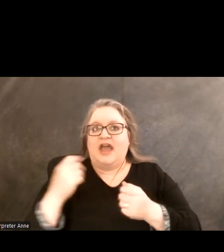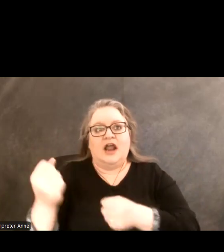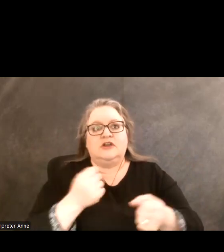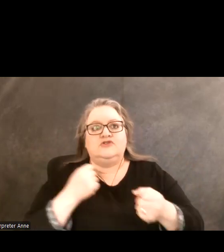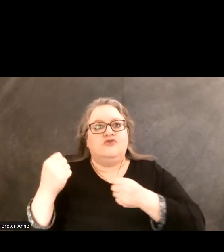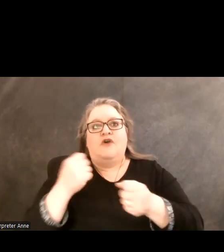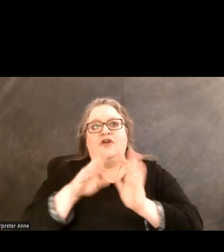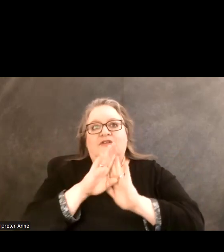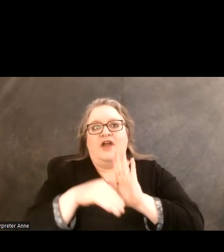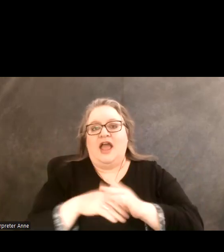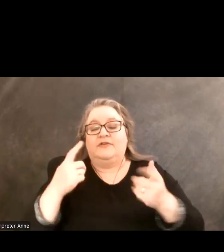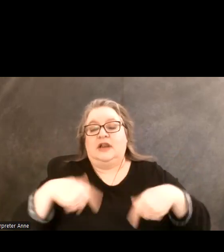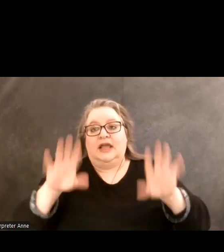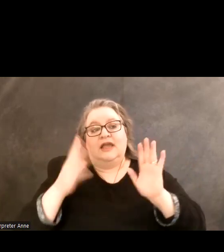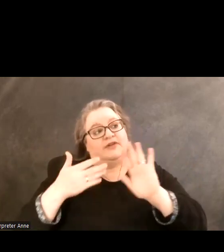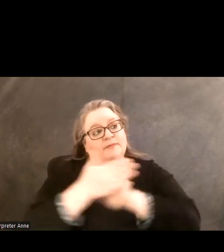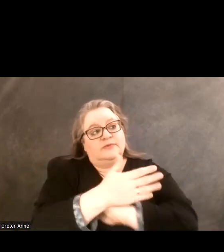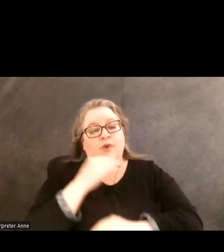half an hour, gave up, and went home.